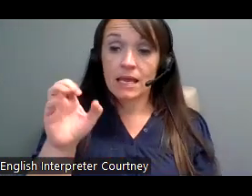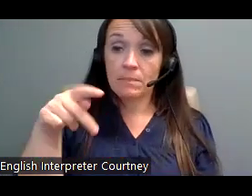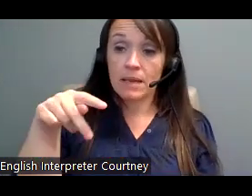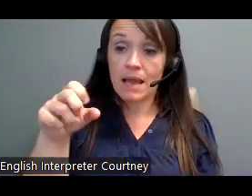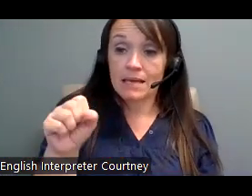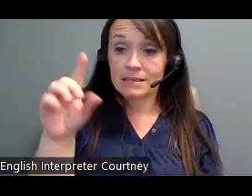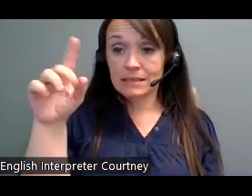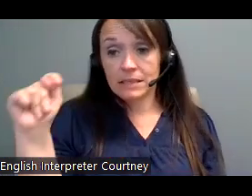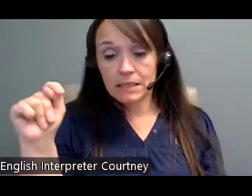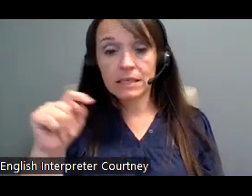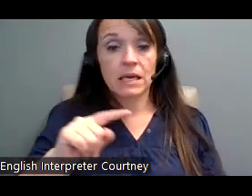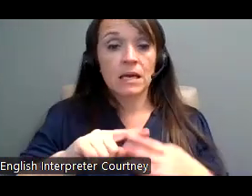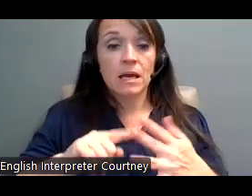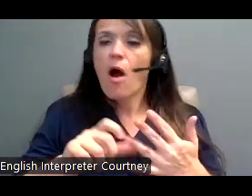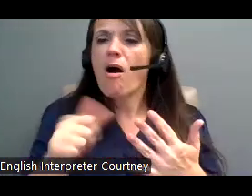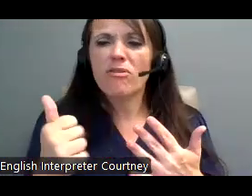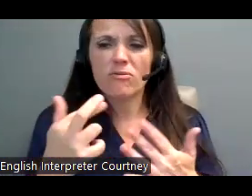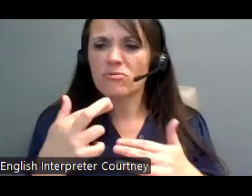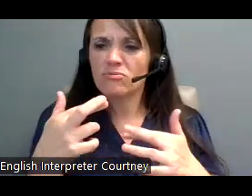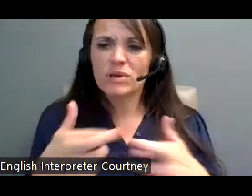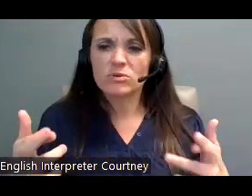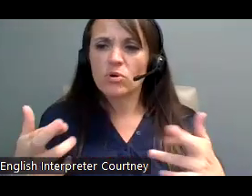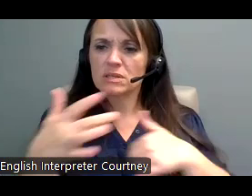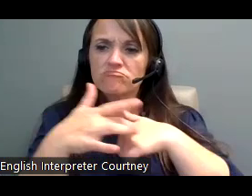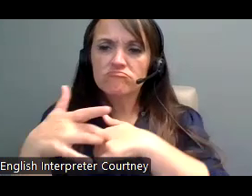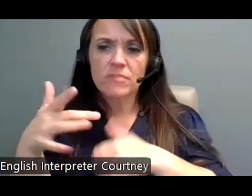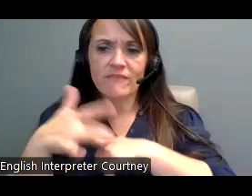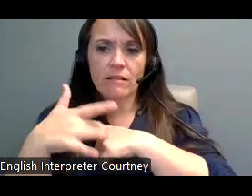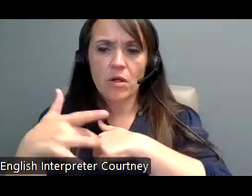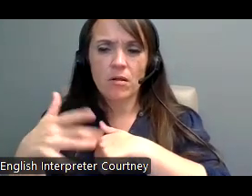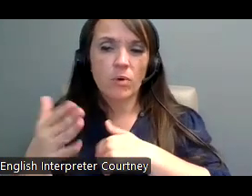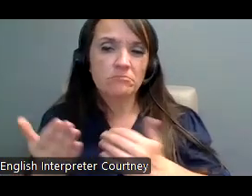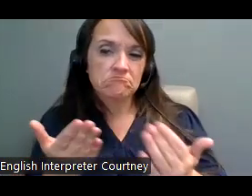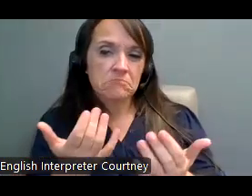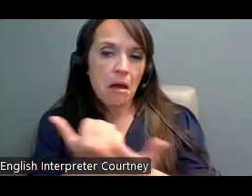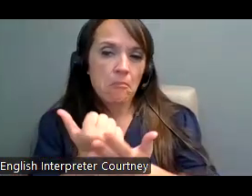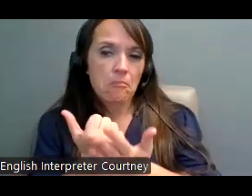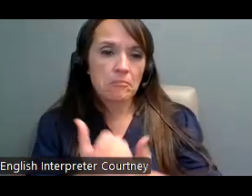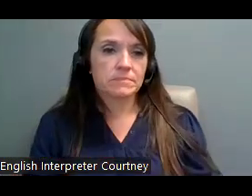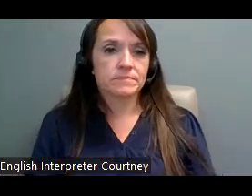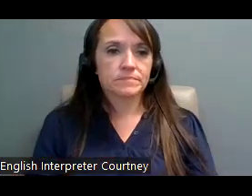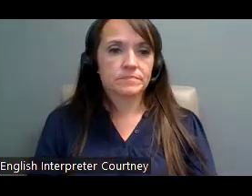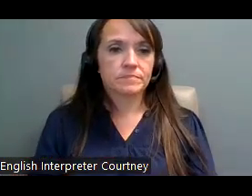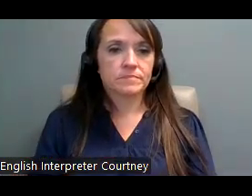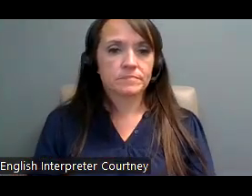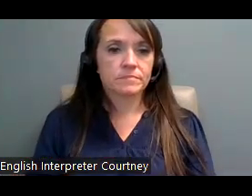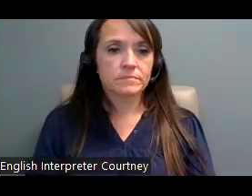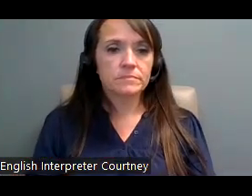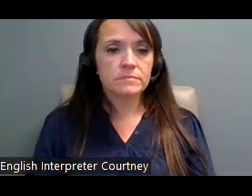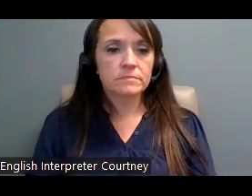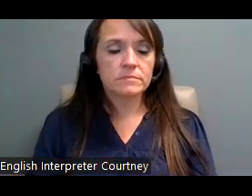resources that are out in the community. Next slide please. So what are waiver case management